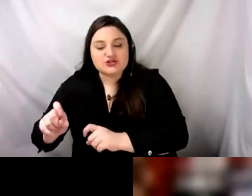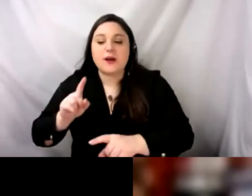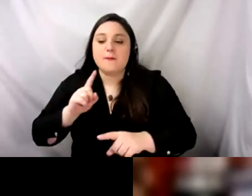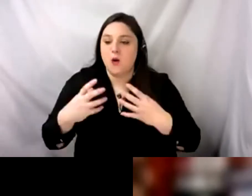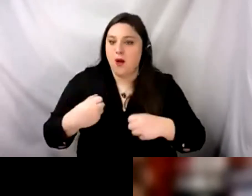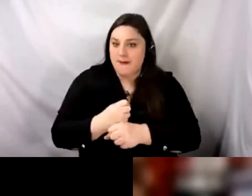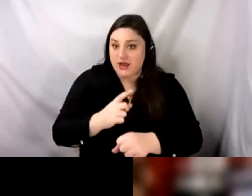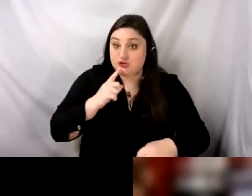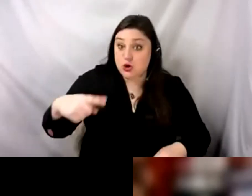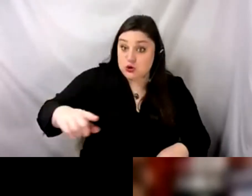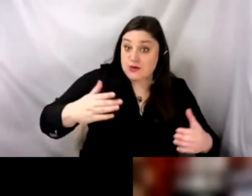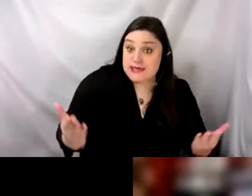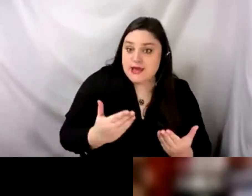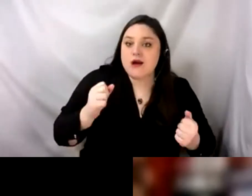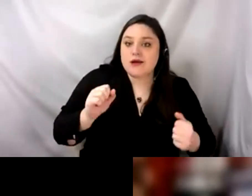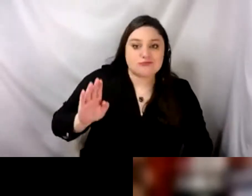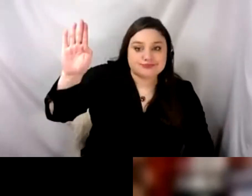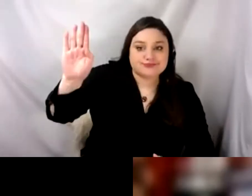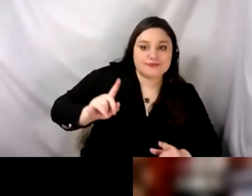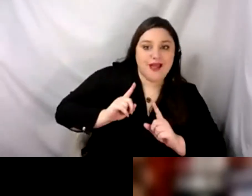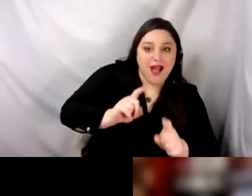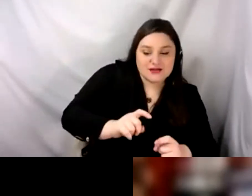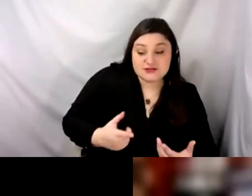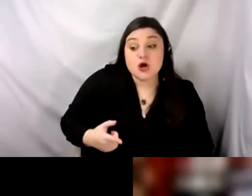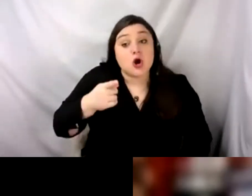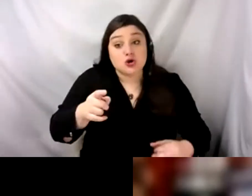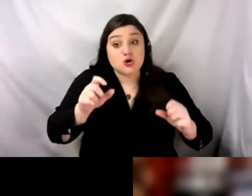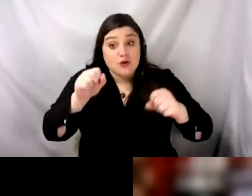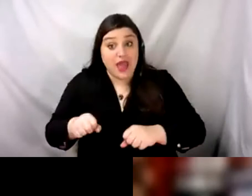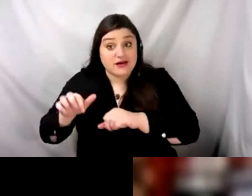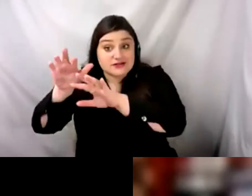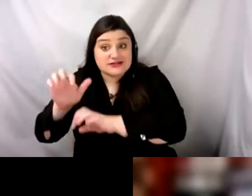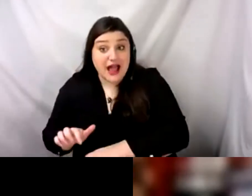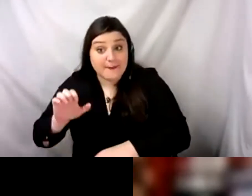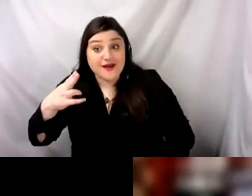directly. We can do either drop it in a chat or do raised hands